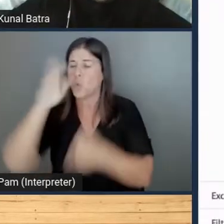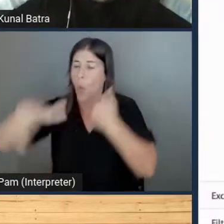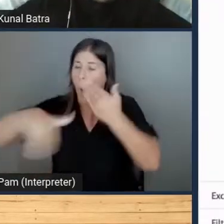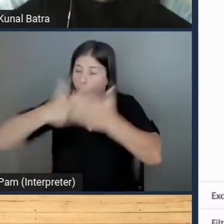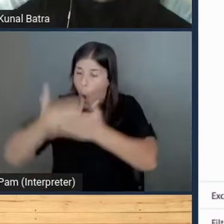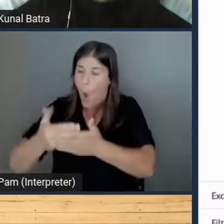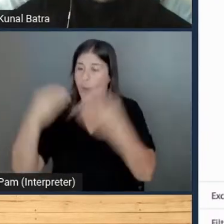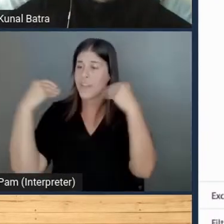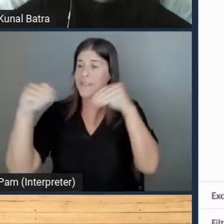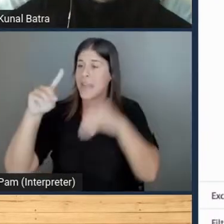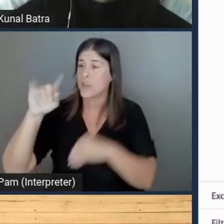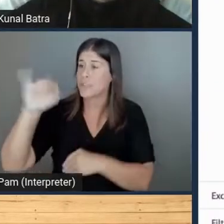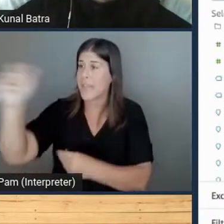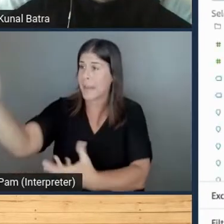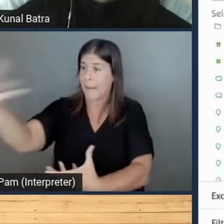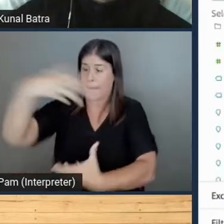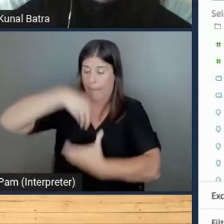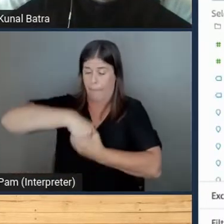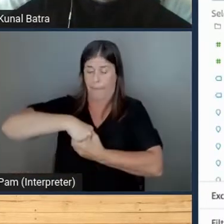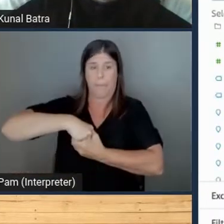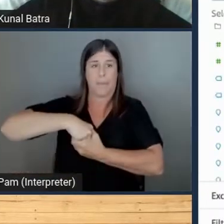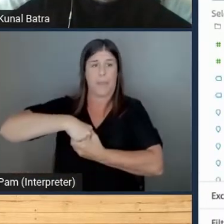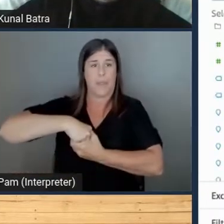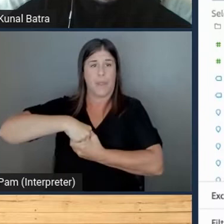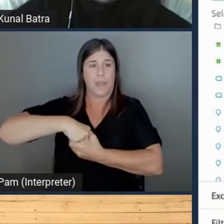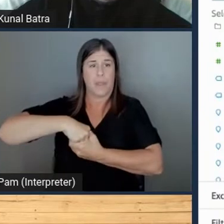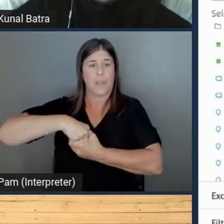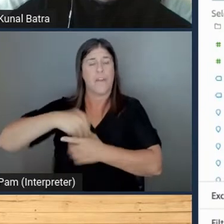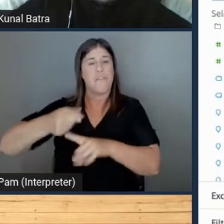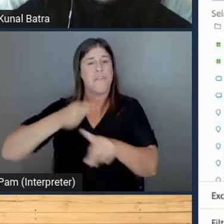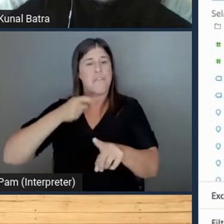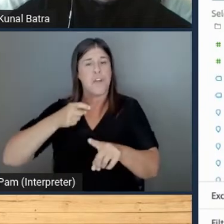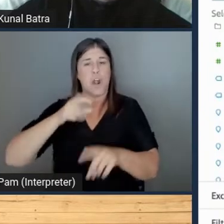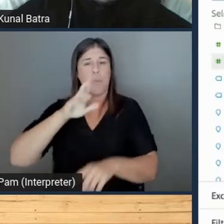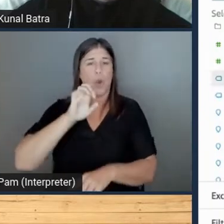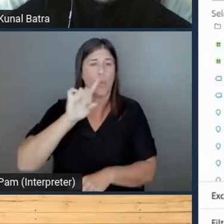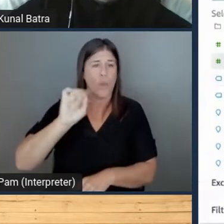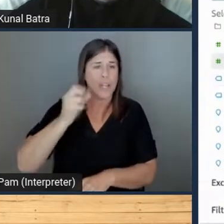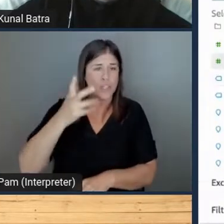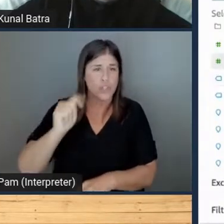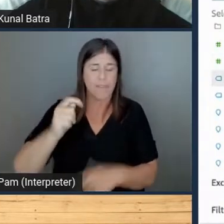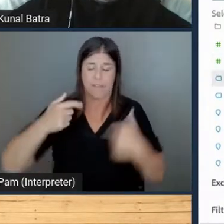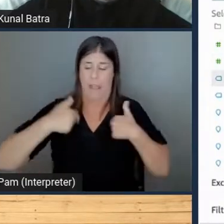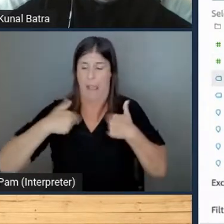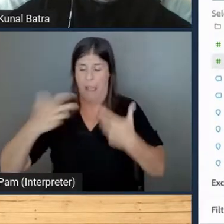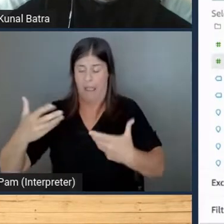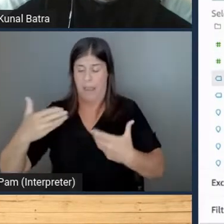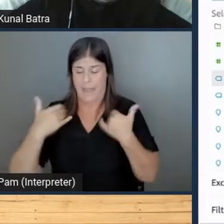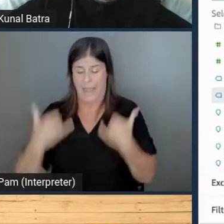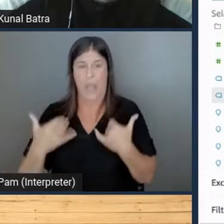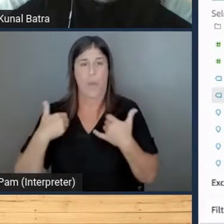and this is coming in from Redshift. I have all of these columns